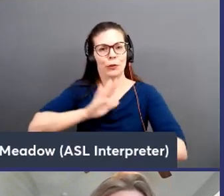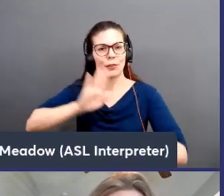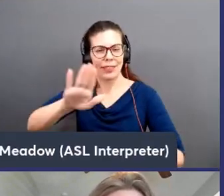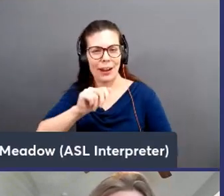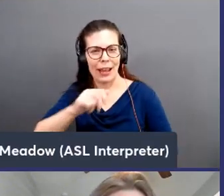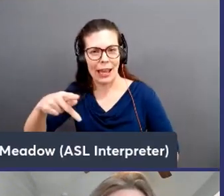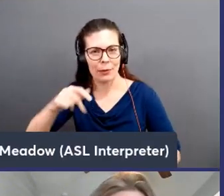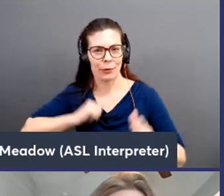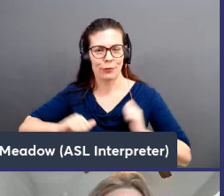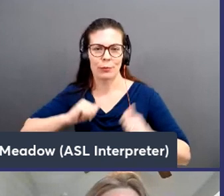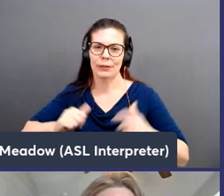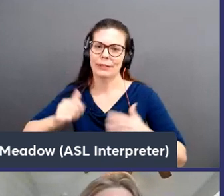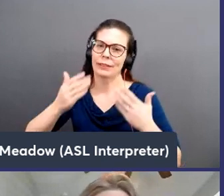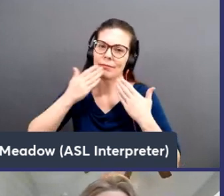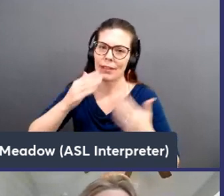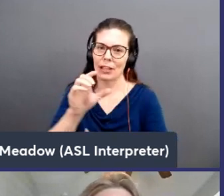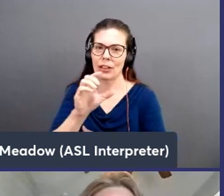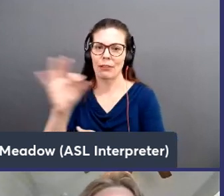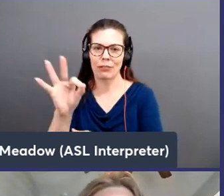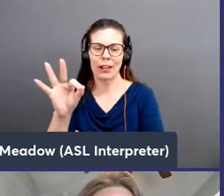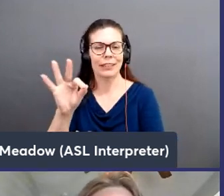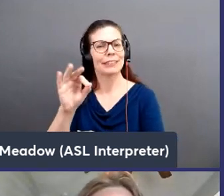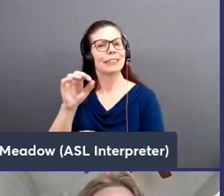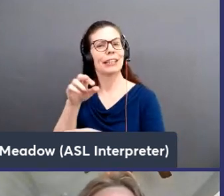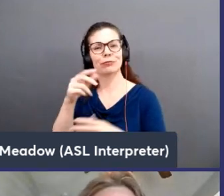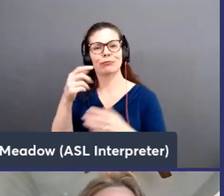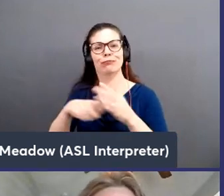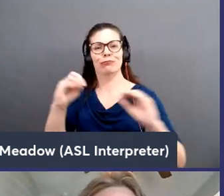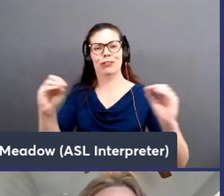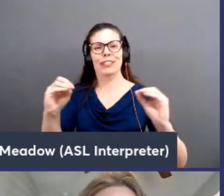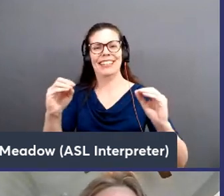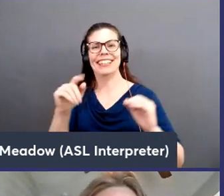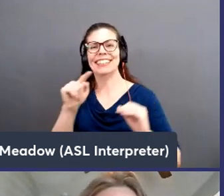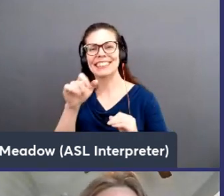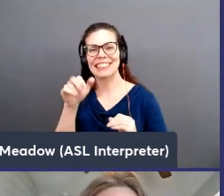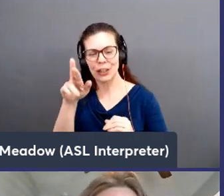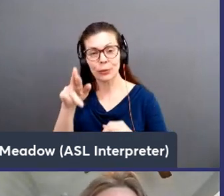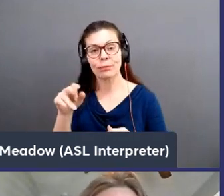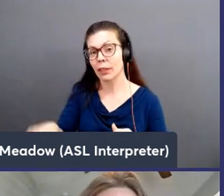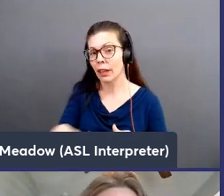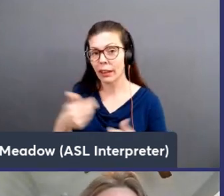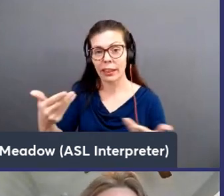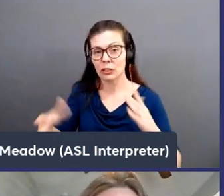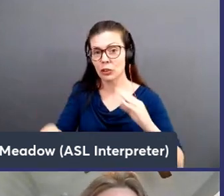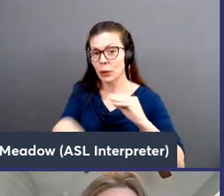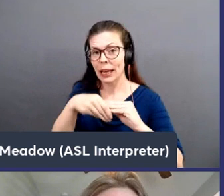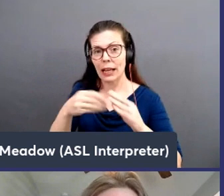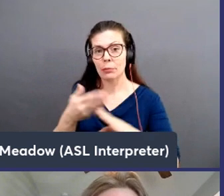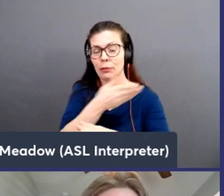thanks to CloudFront free tier. Is there anything else you'd like to say before we have to wrap up?